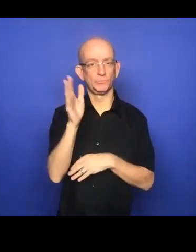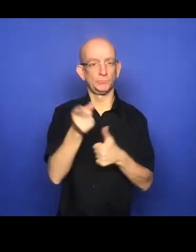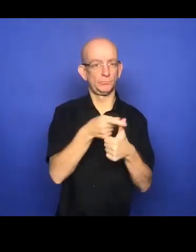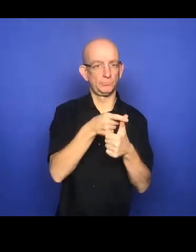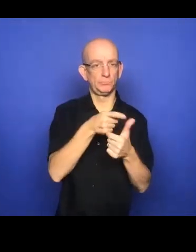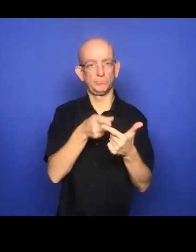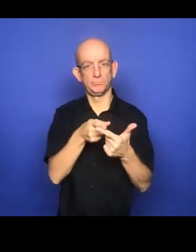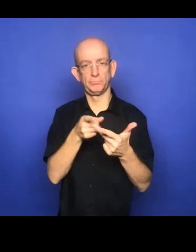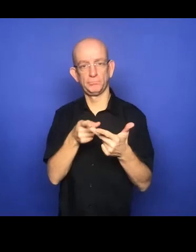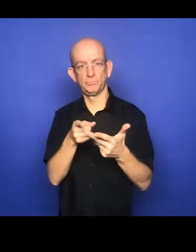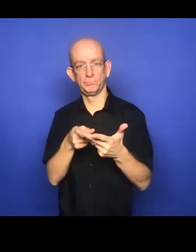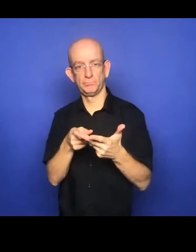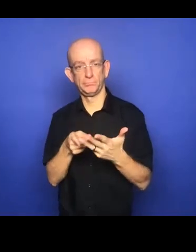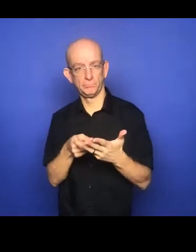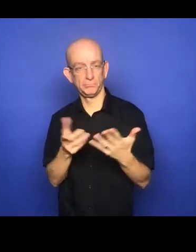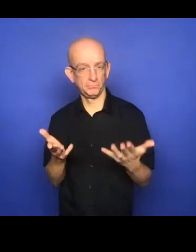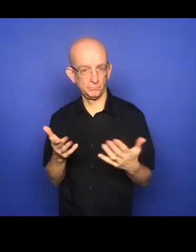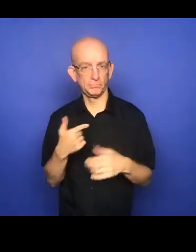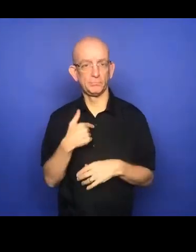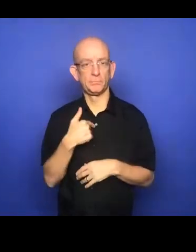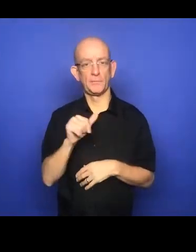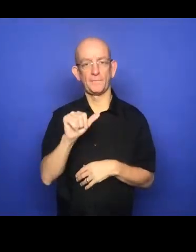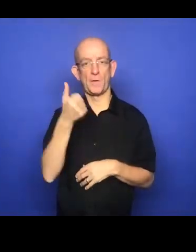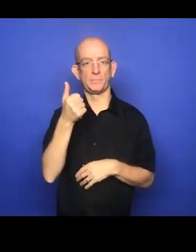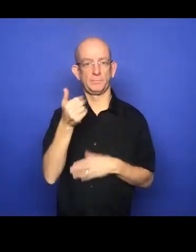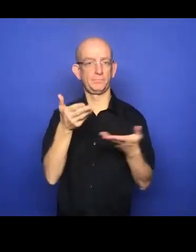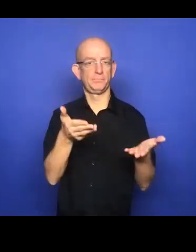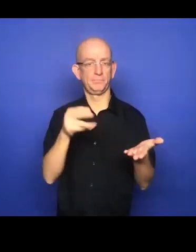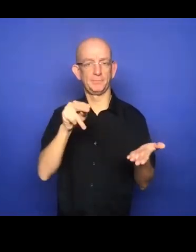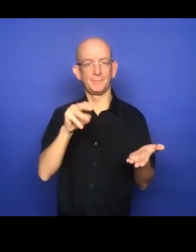as the presentations came, so perhaps I will start with